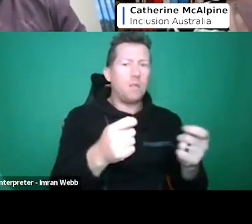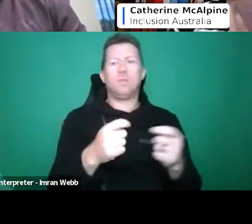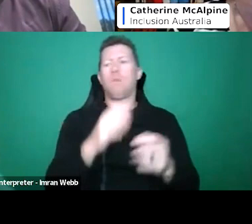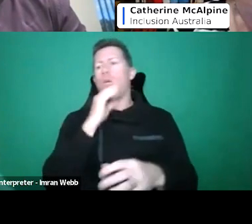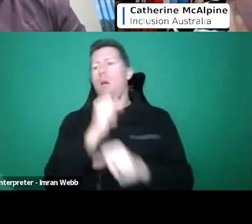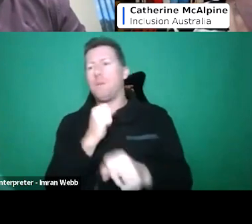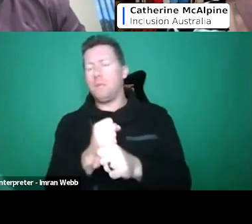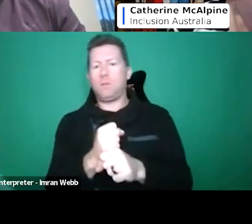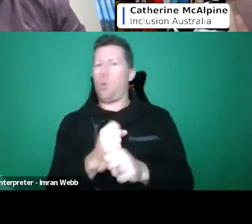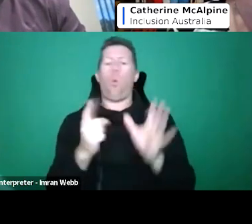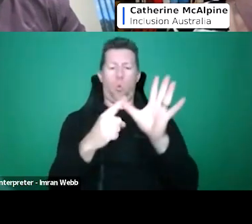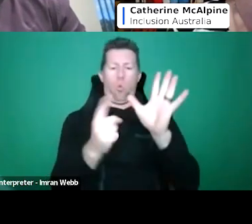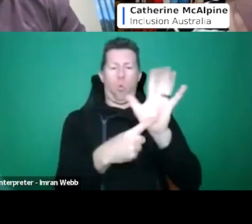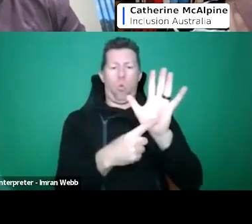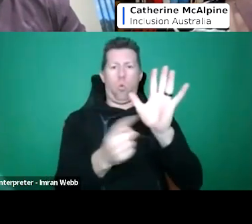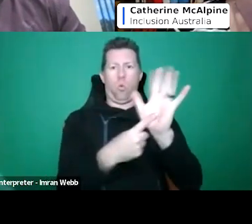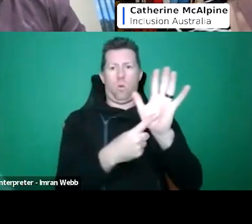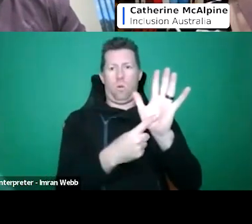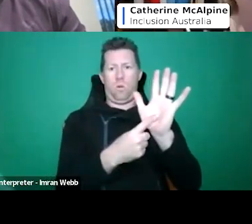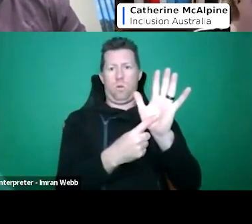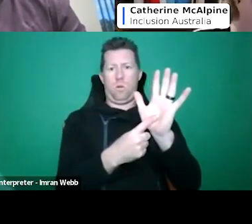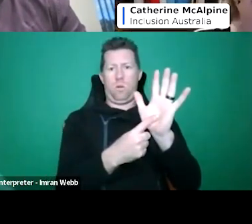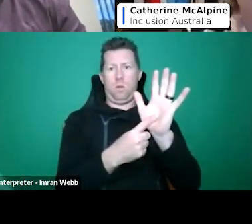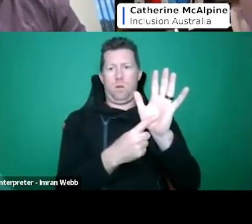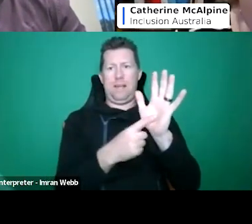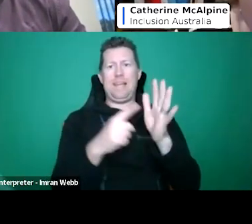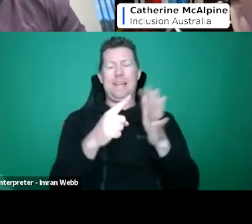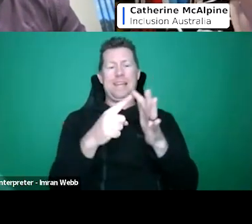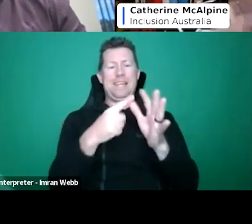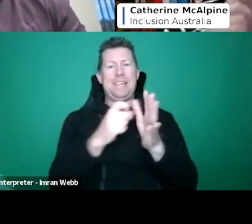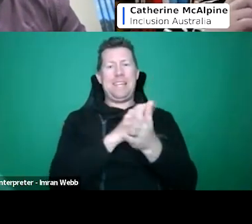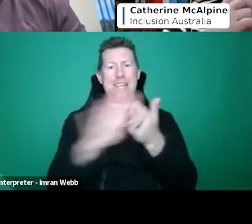And when we talk about all Australians, that means each and every Australian